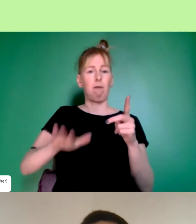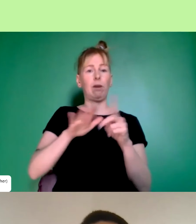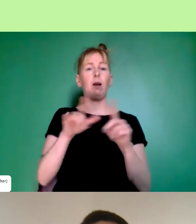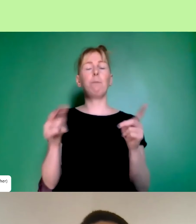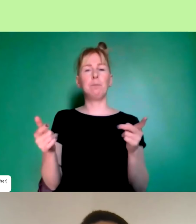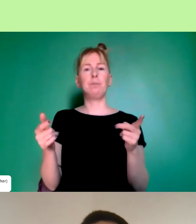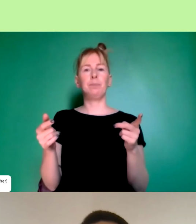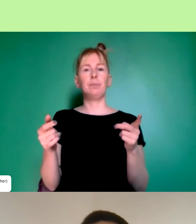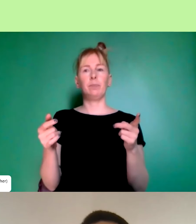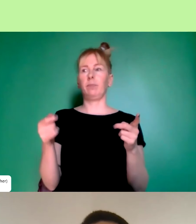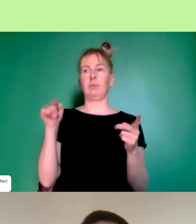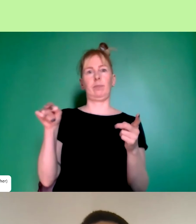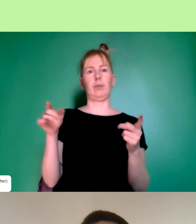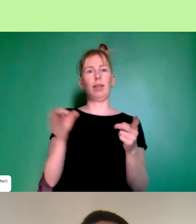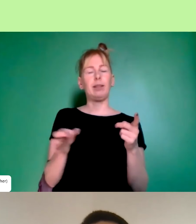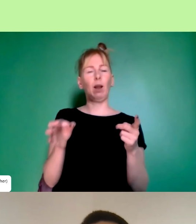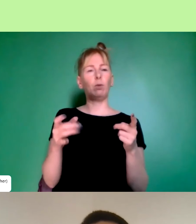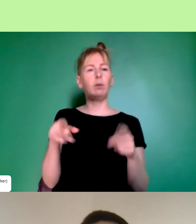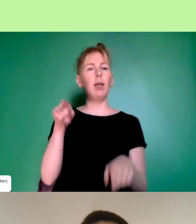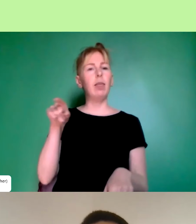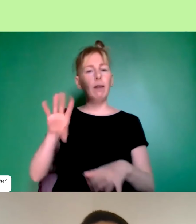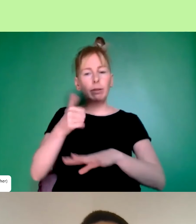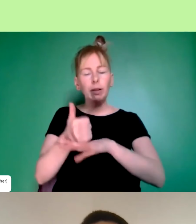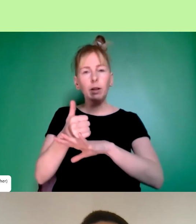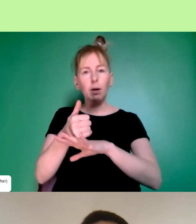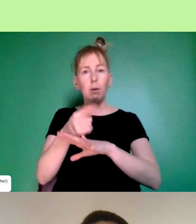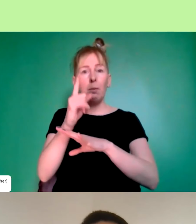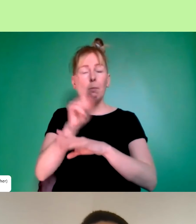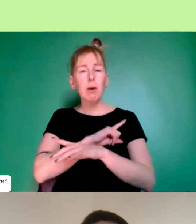like, well, we don't know how to receive you. Does that that makes sense? Like as